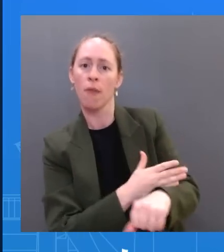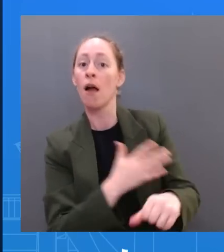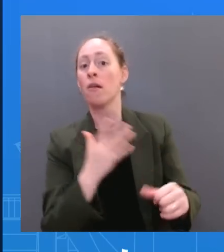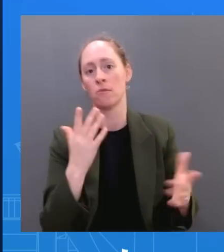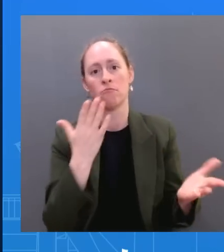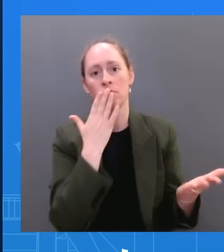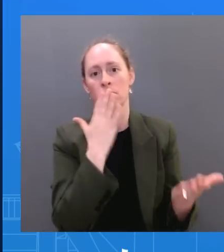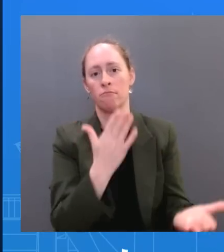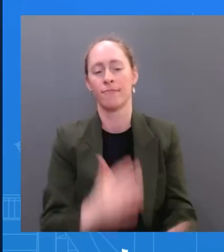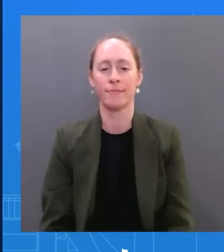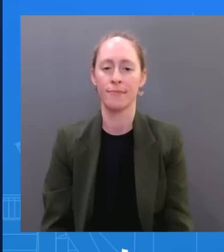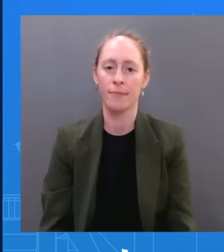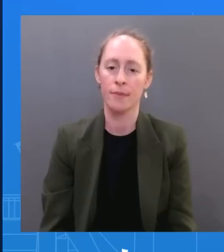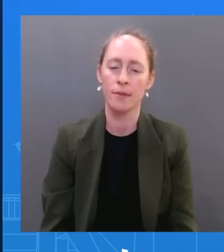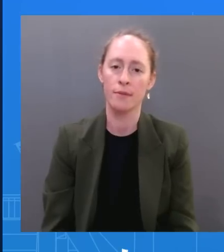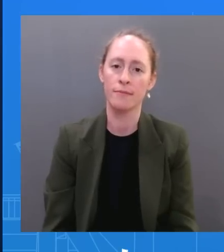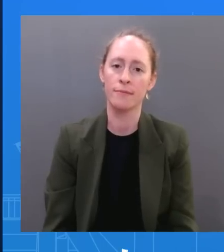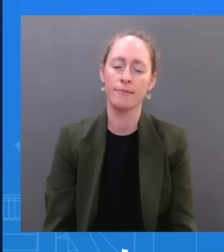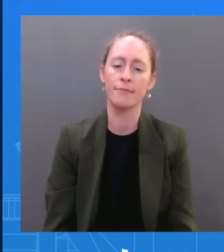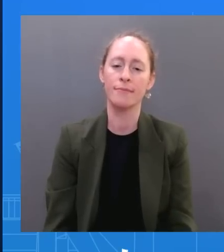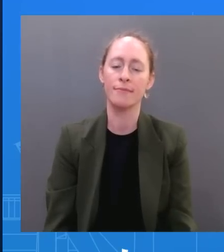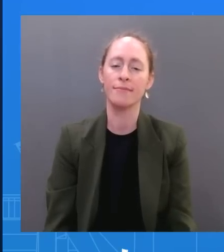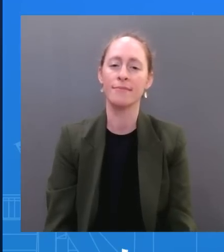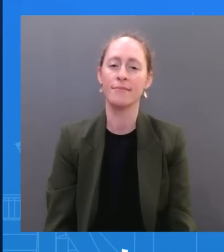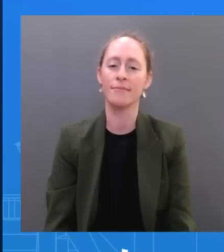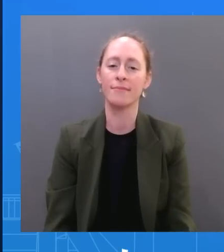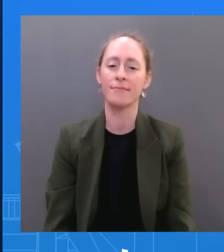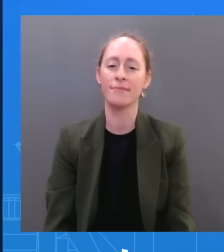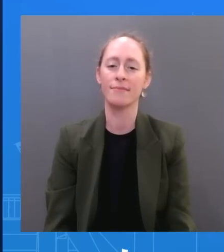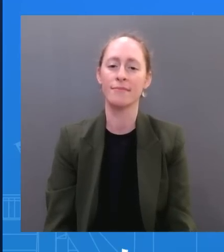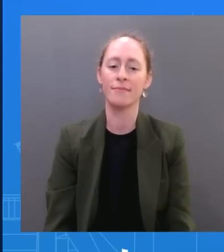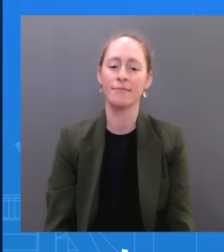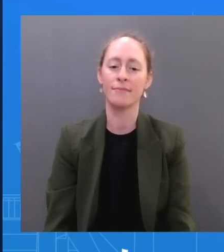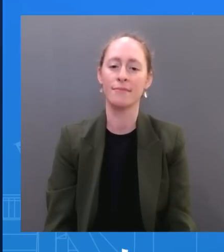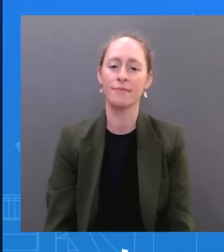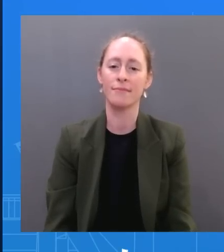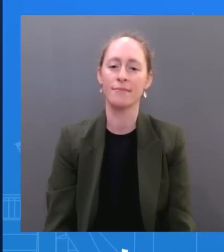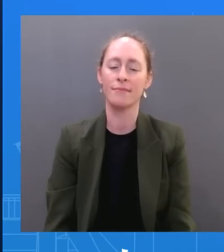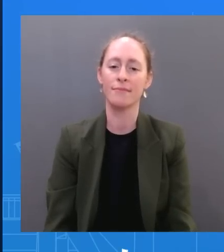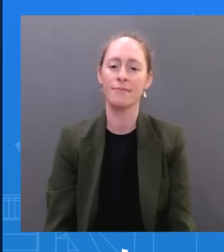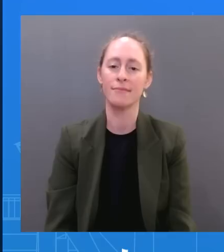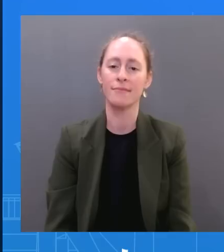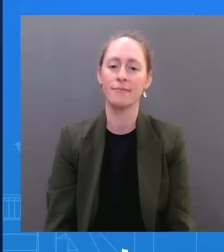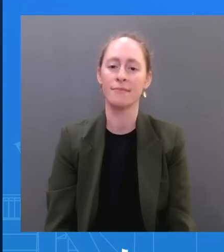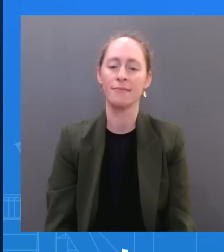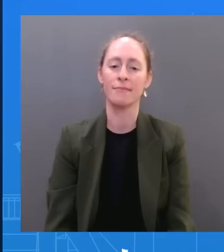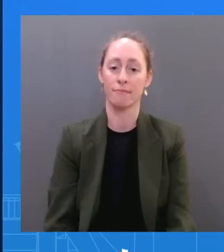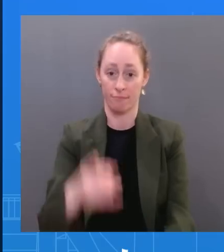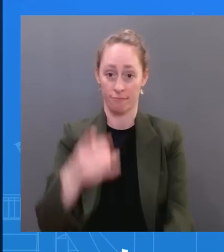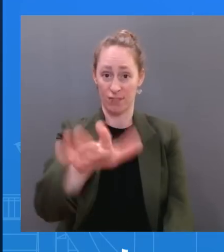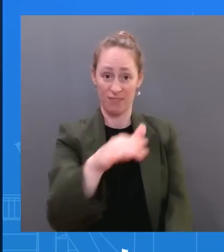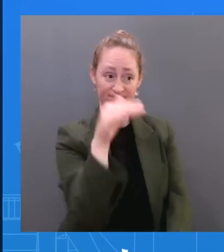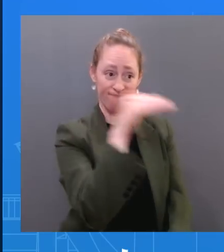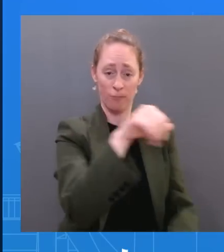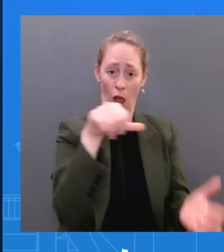Is there a deadline that Iran has been given here? Mr. Sullivan: We have not marked a date on the calendar. We have indicated that we believe there is a deal on the table.